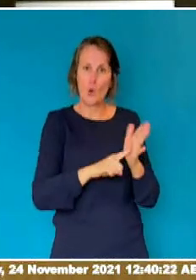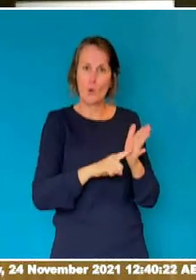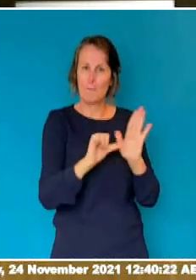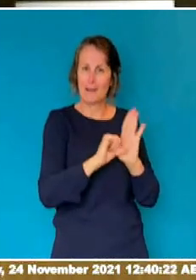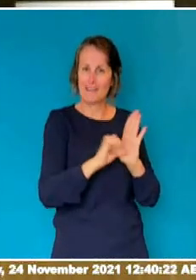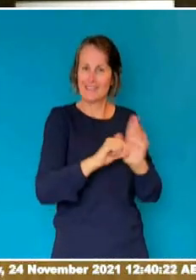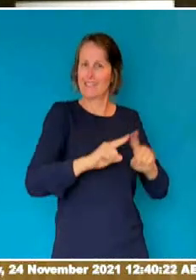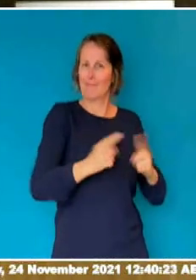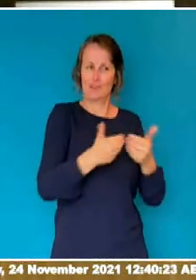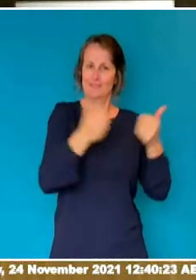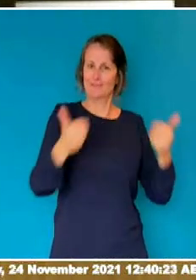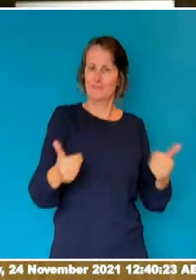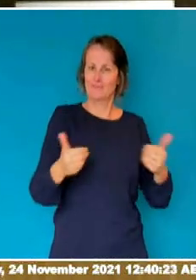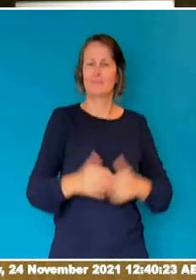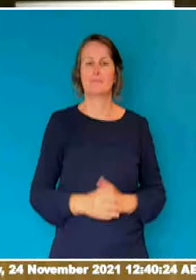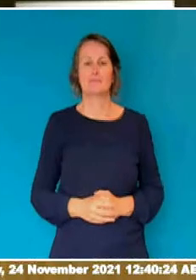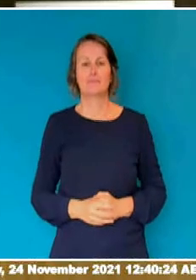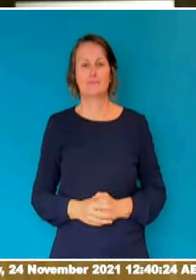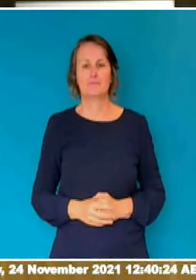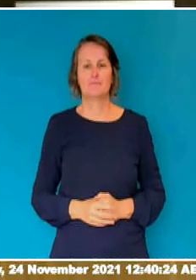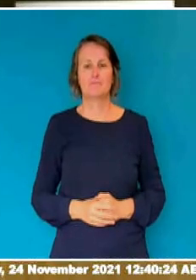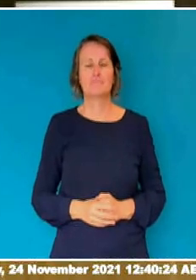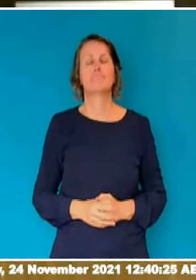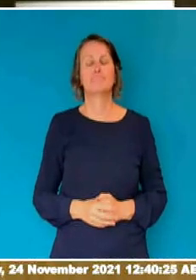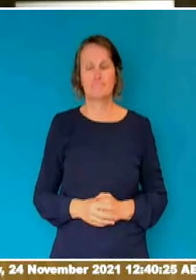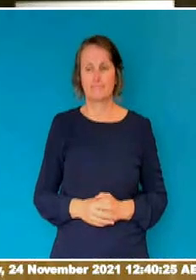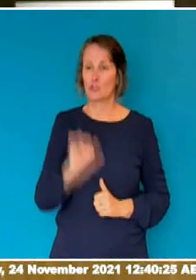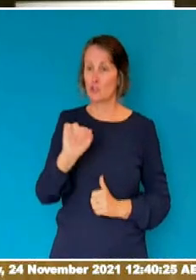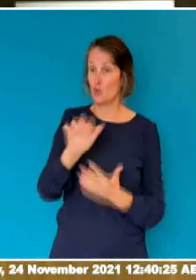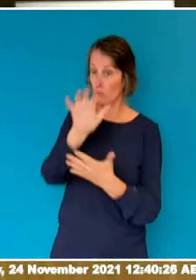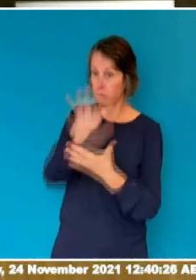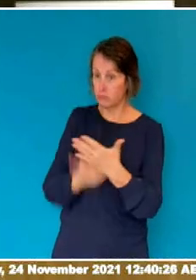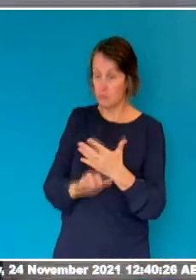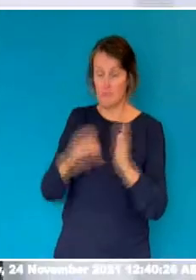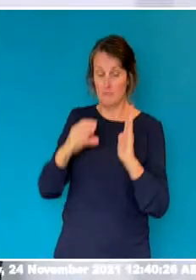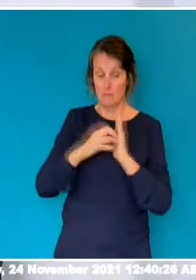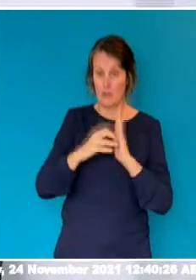So if we look in your statement at paragraphÂ 80, you've providedÂ sorry,